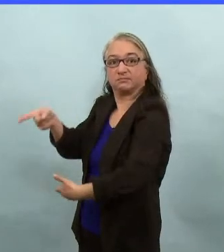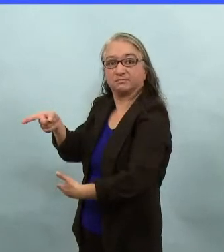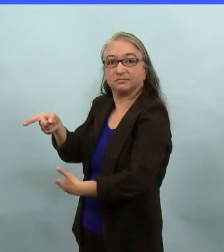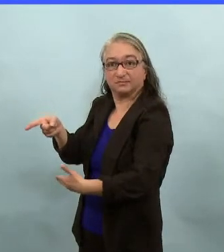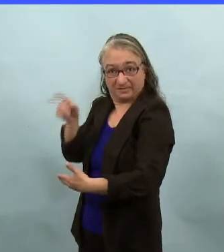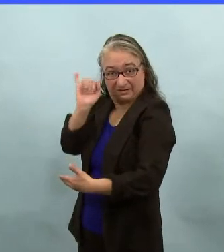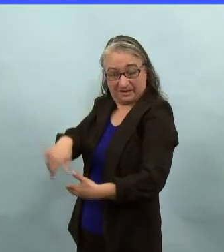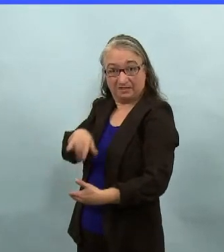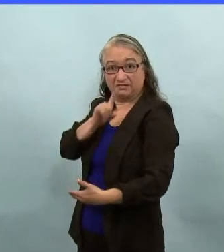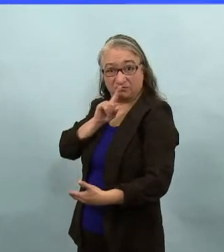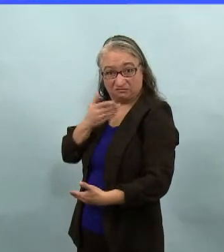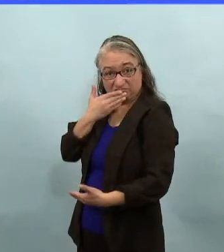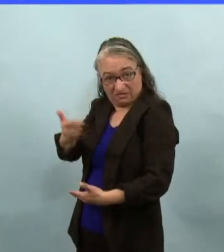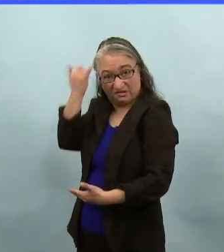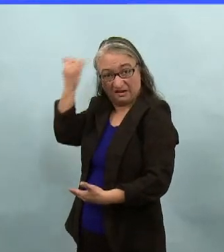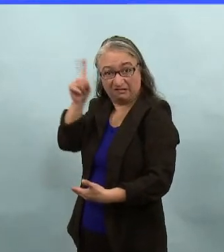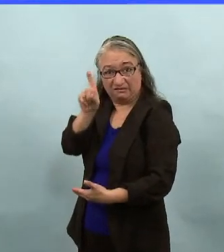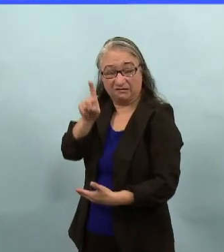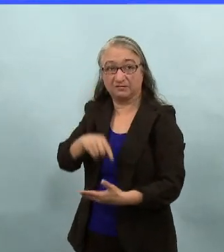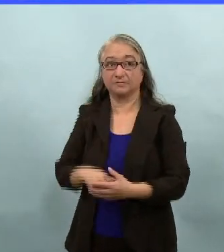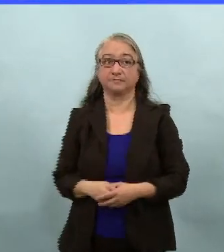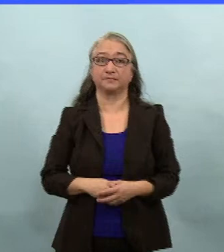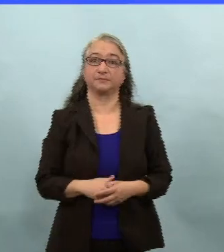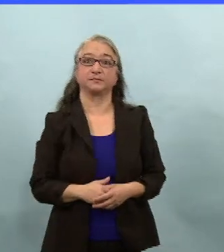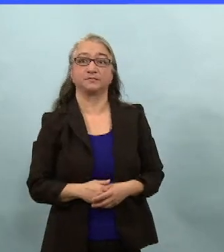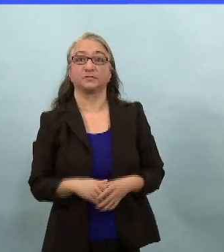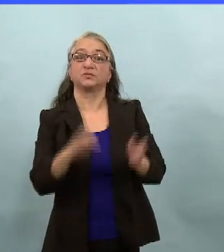yeah i mean that's a really challenging question i haven't reviewed the science on something